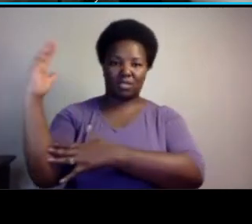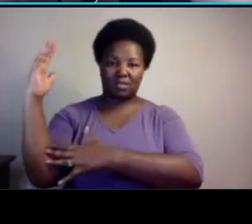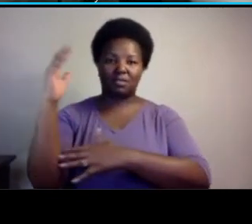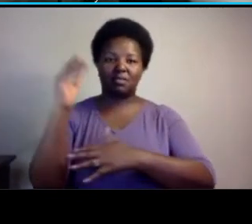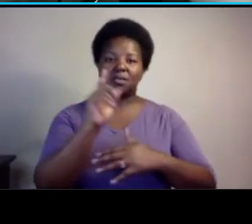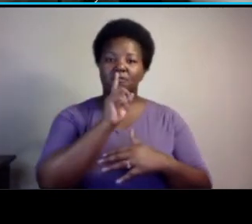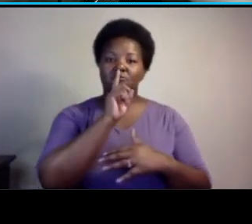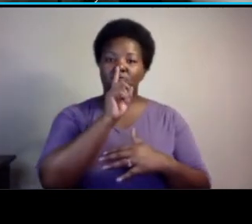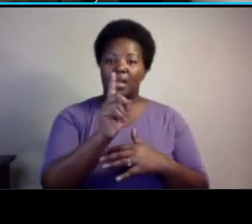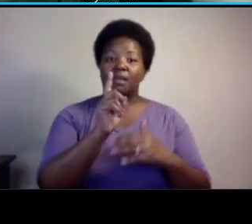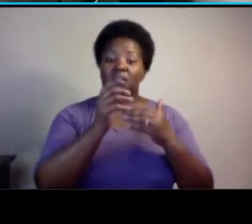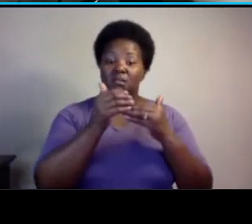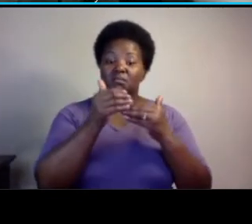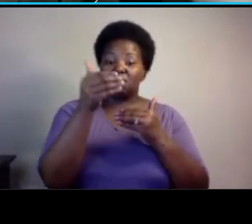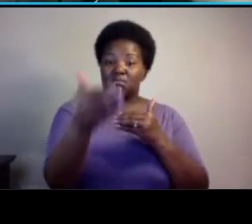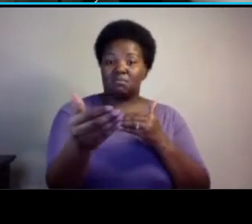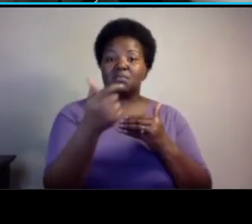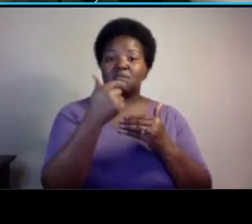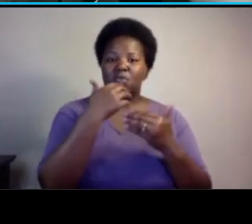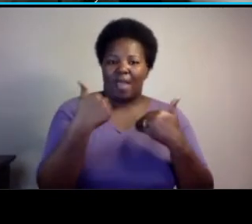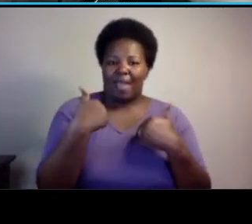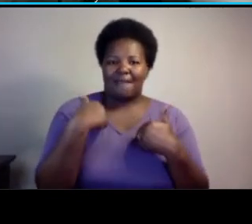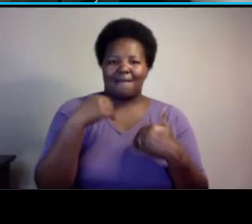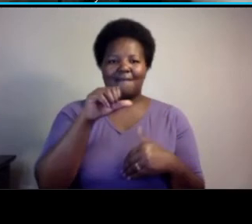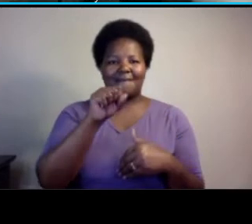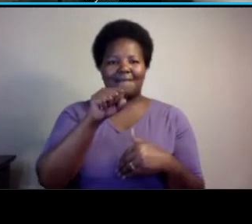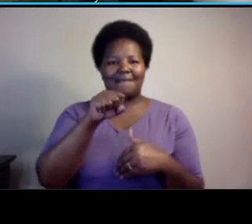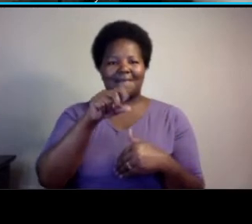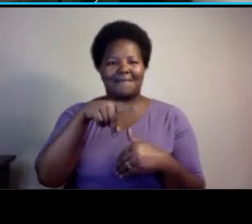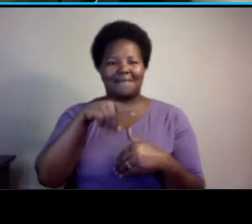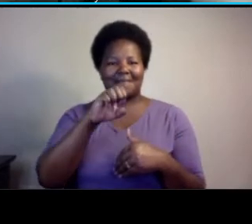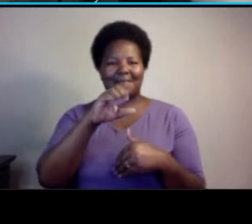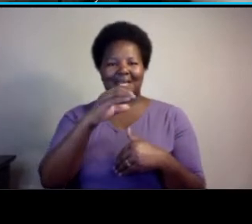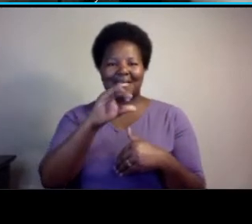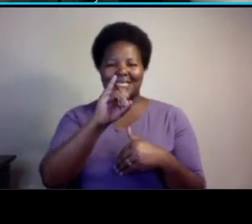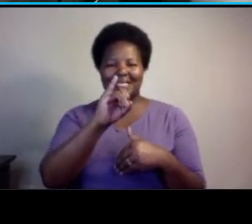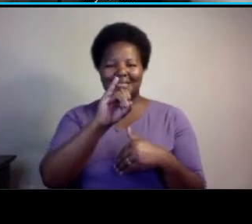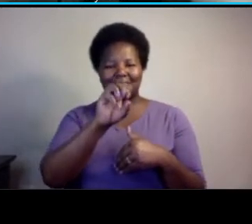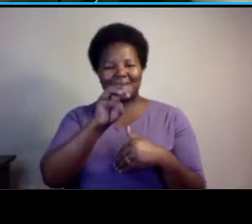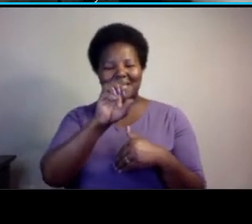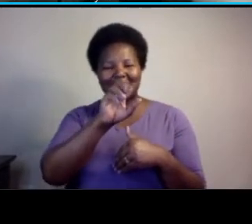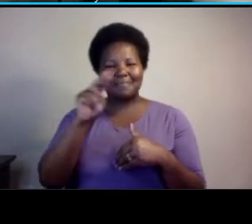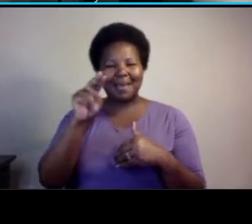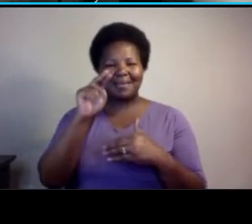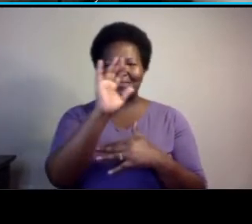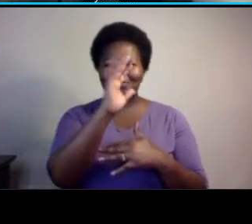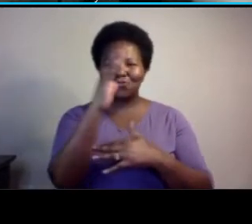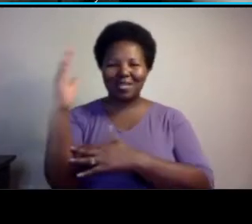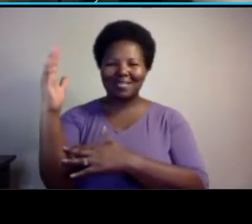there are specimen trees that can get quite large and provide the shade that we desire